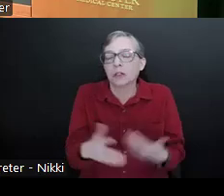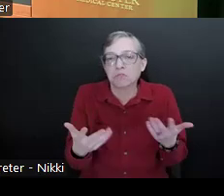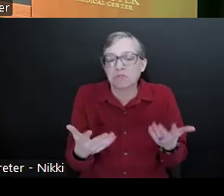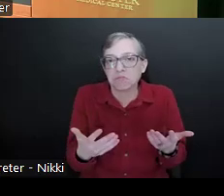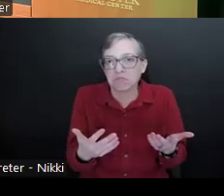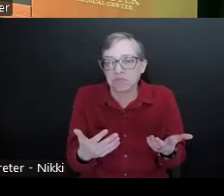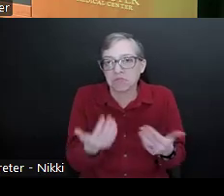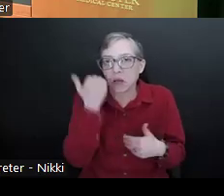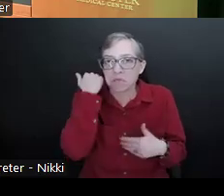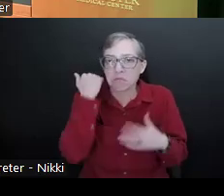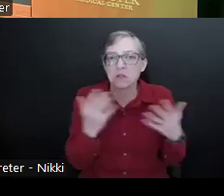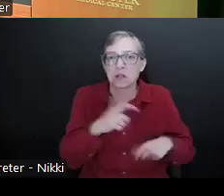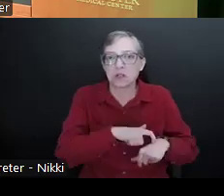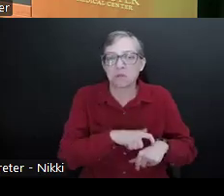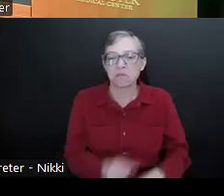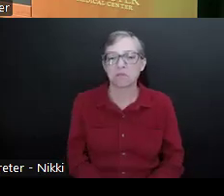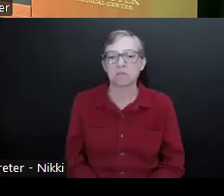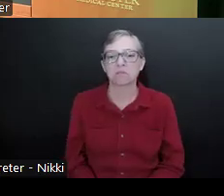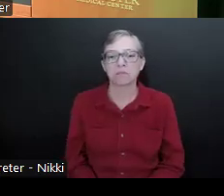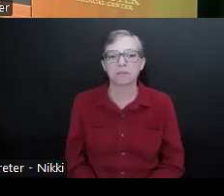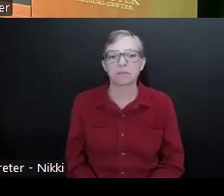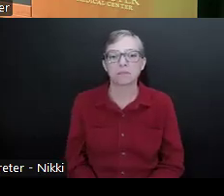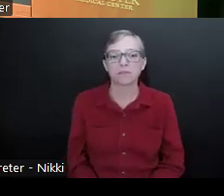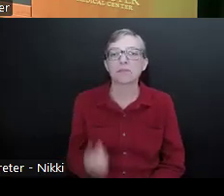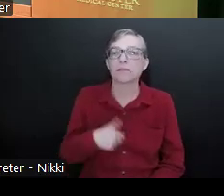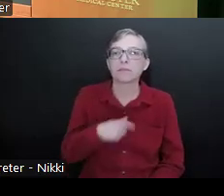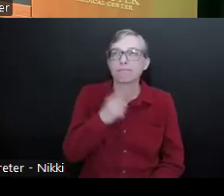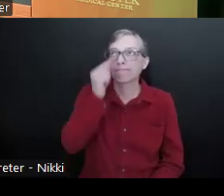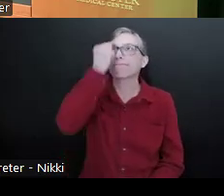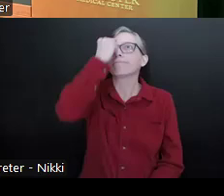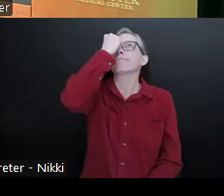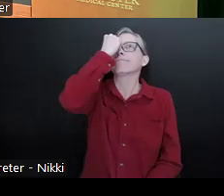period and so one thing that we came up with was thinking about text messaging um one thing